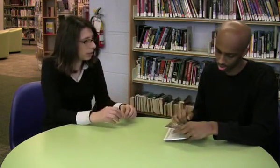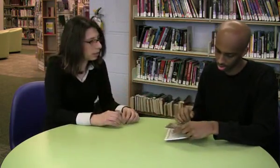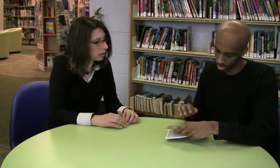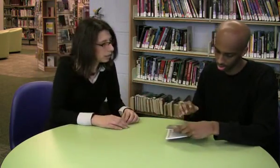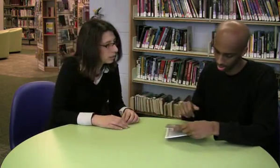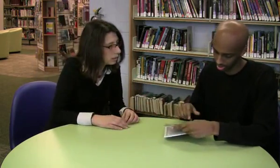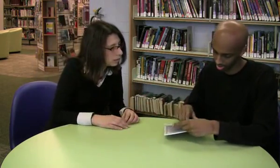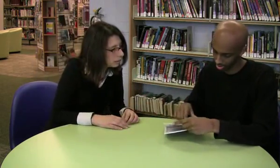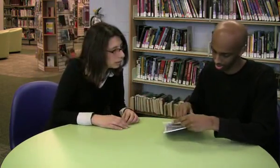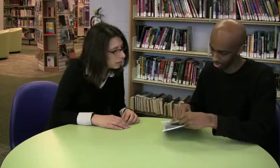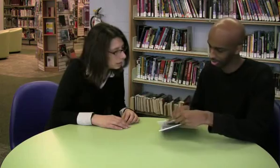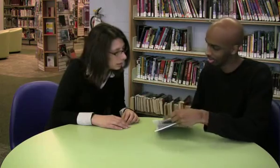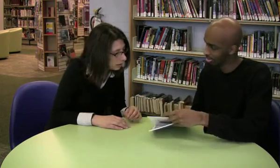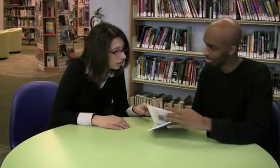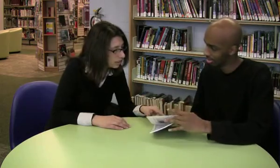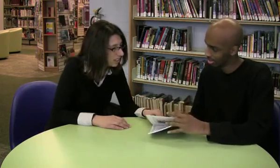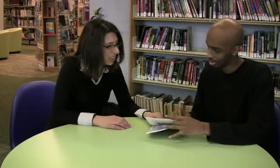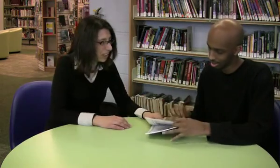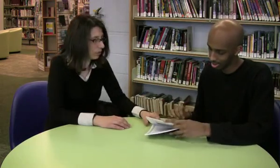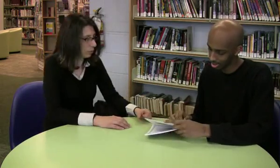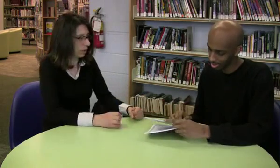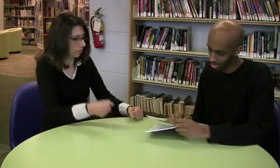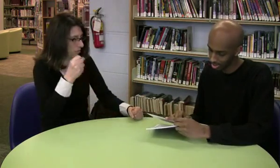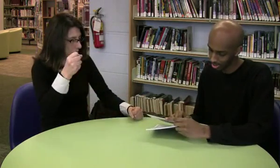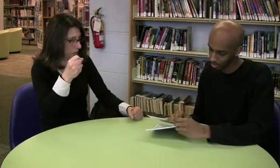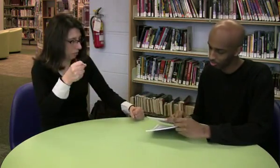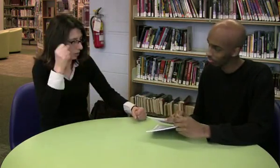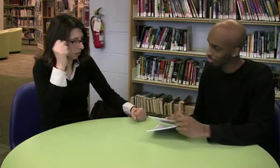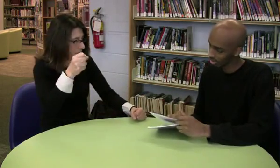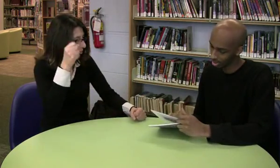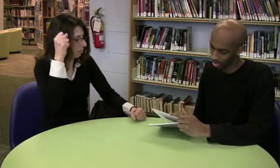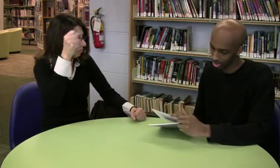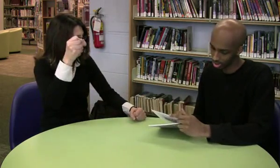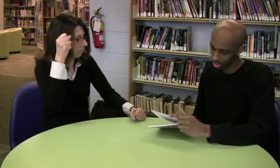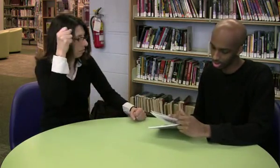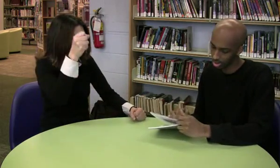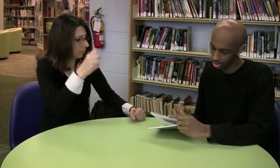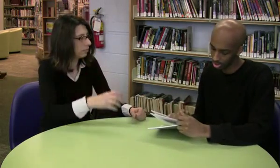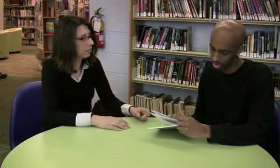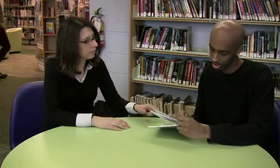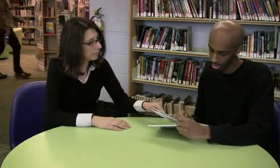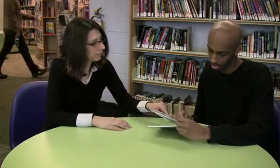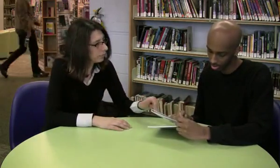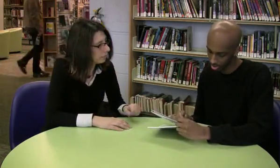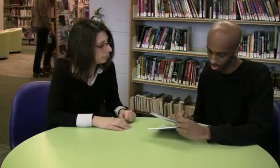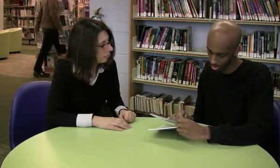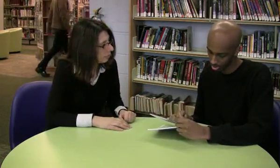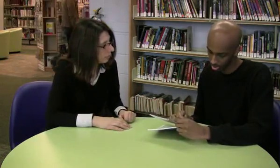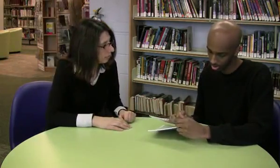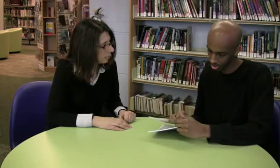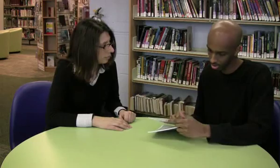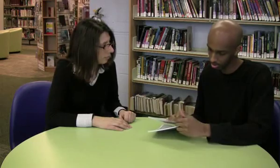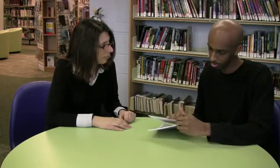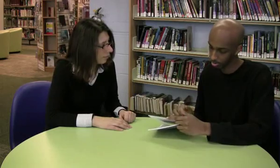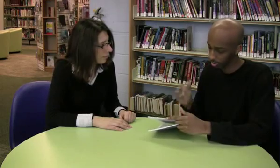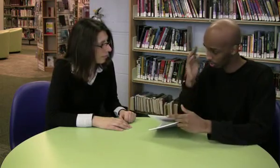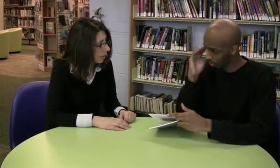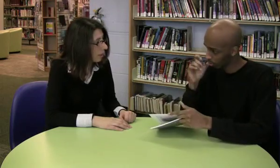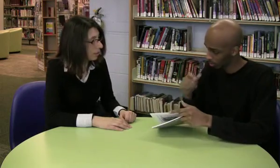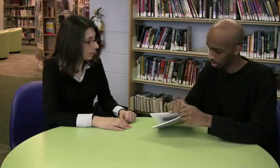It talks about his family. He is an activist. Do you know who it is?